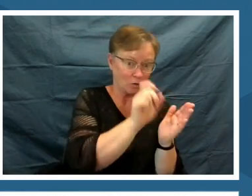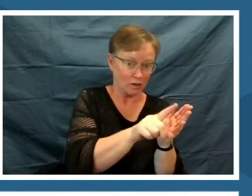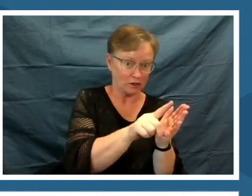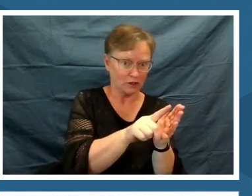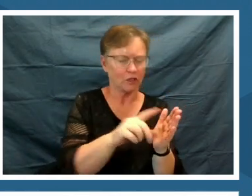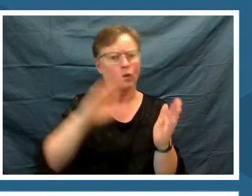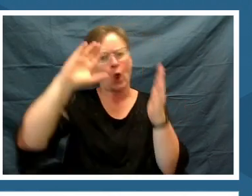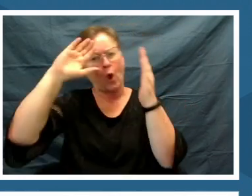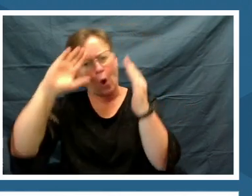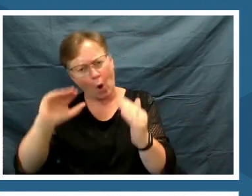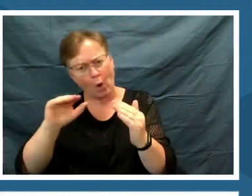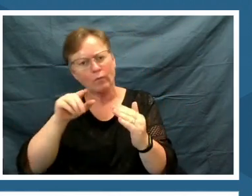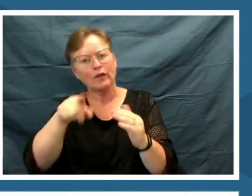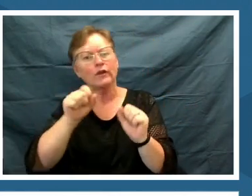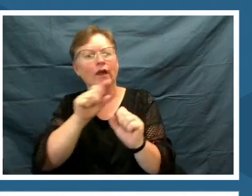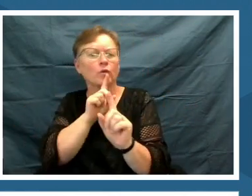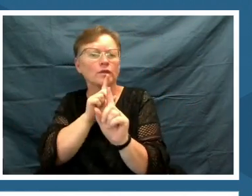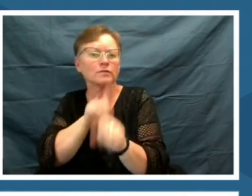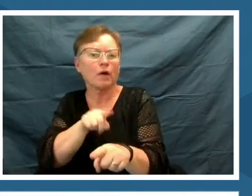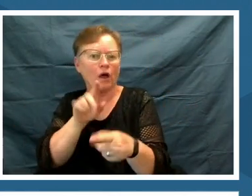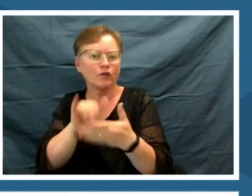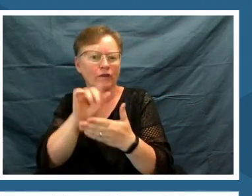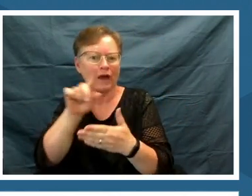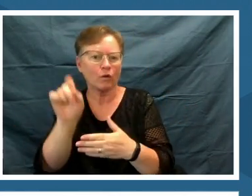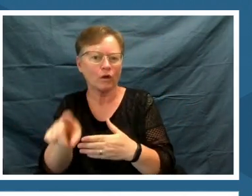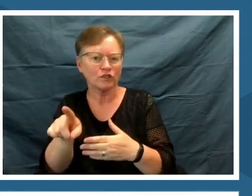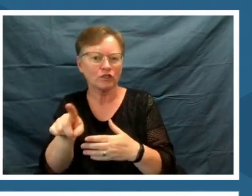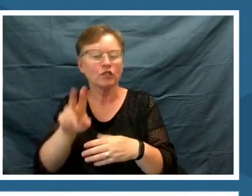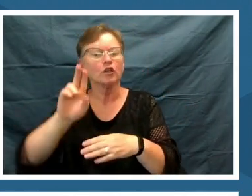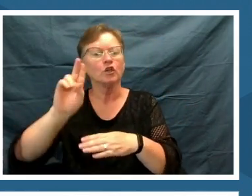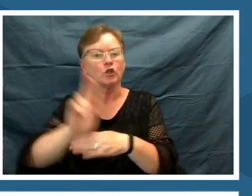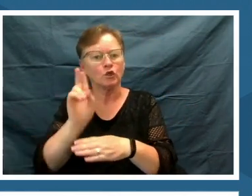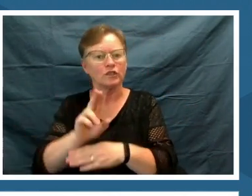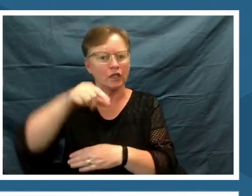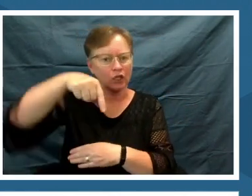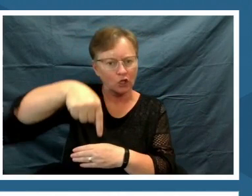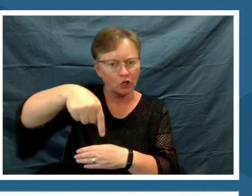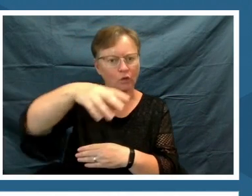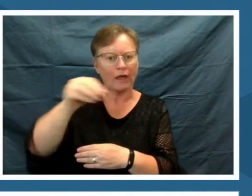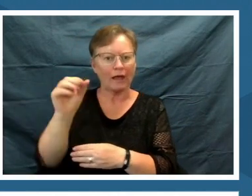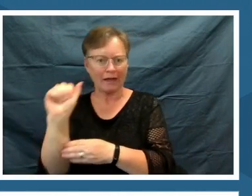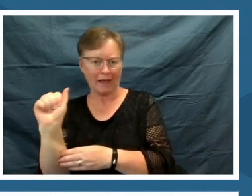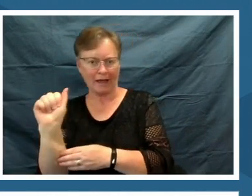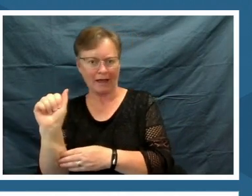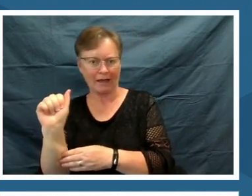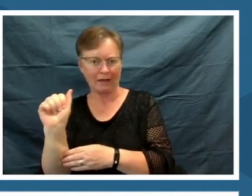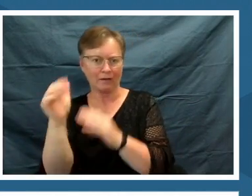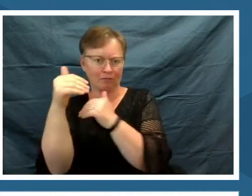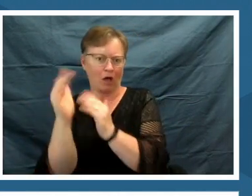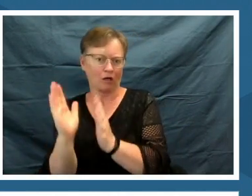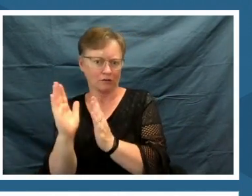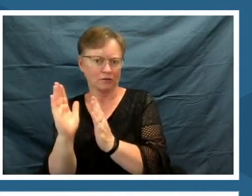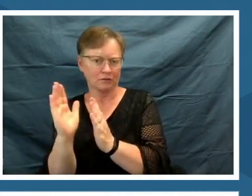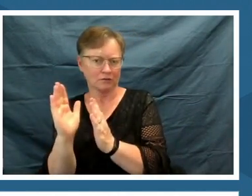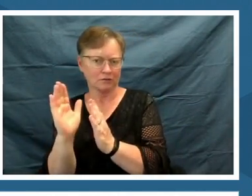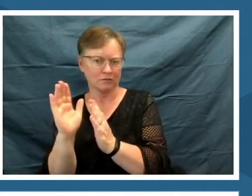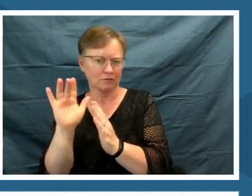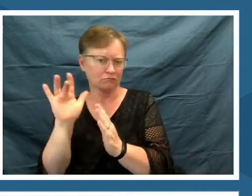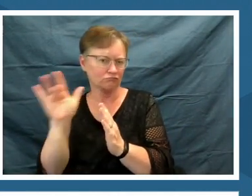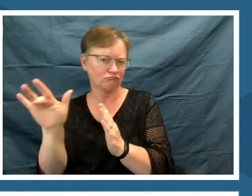respond to that question using the question and answer box